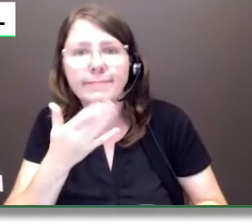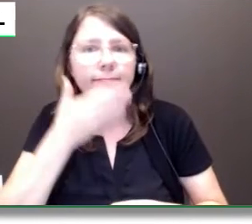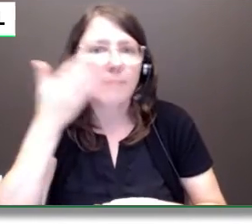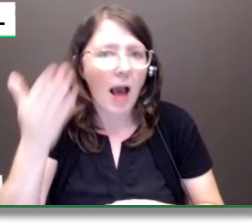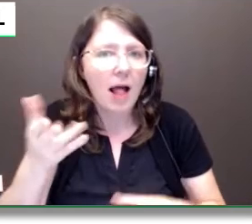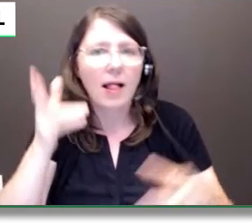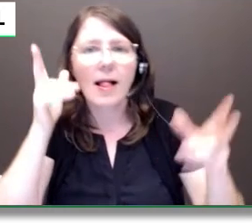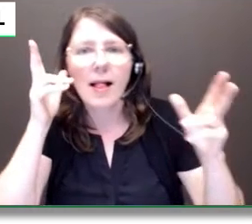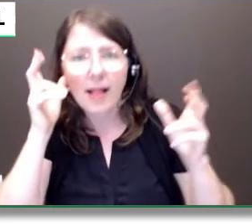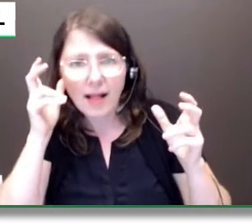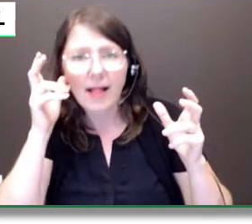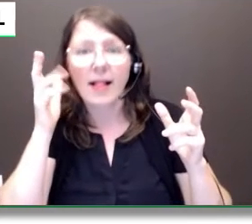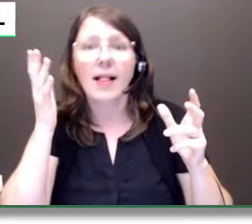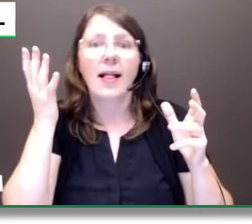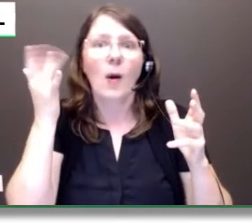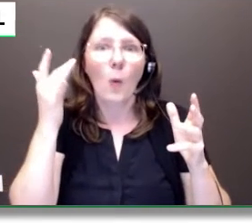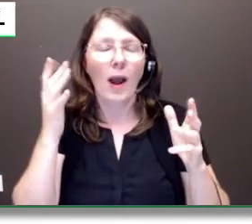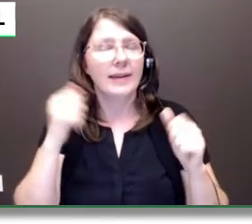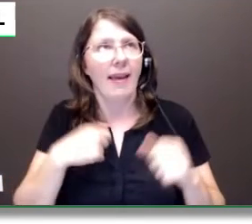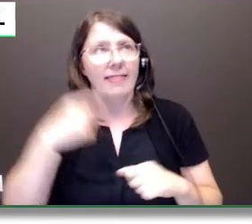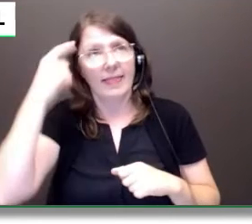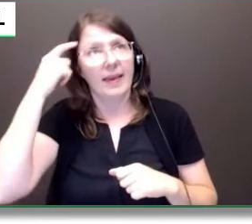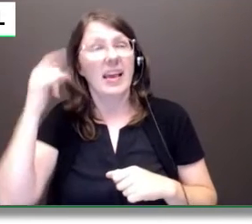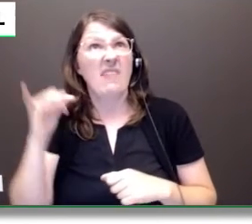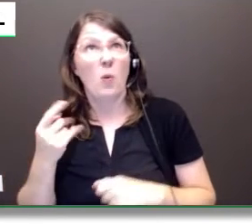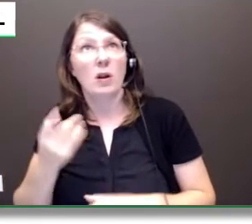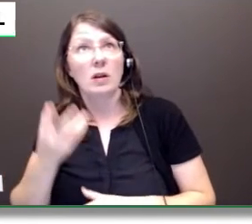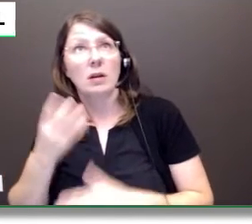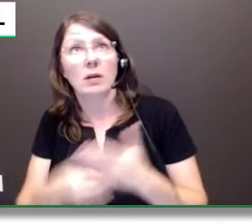that was on yesterday that I was listening to or maybe the day before and